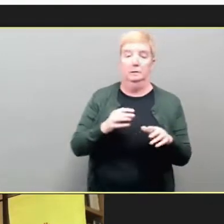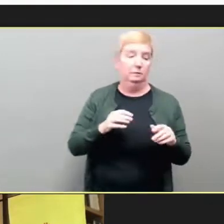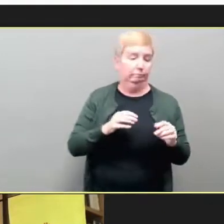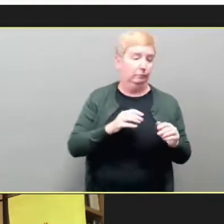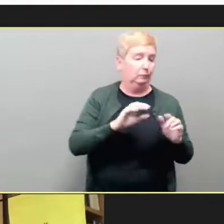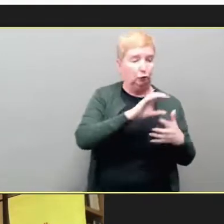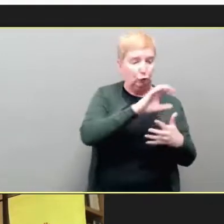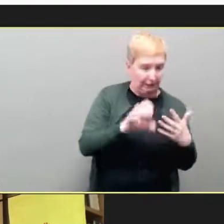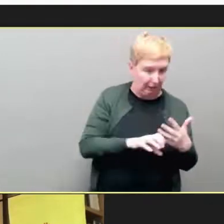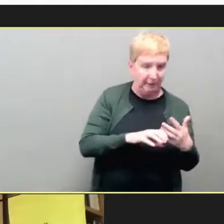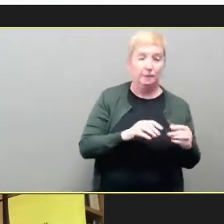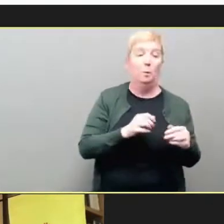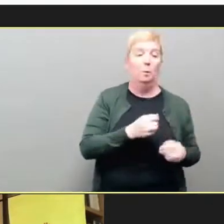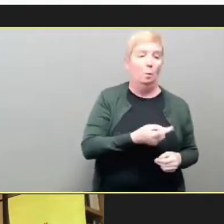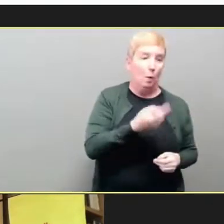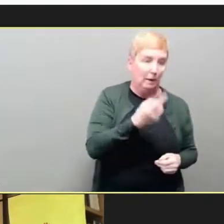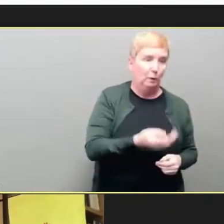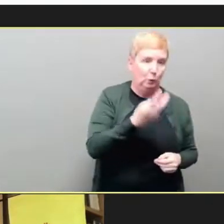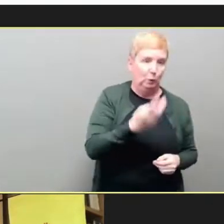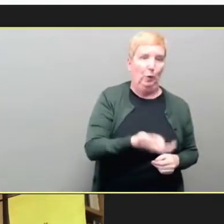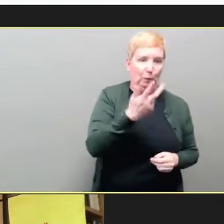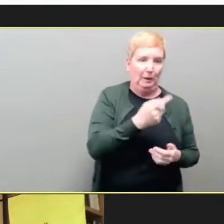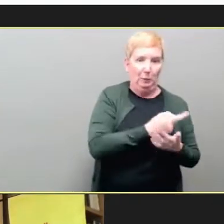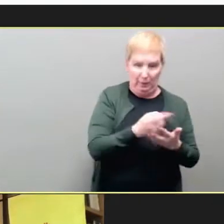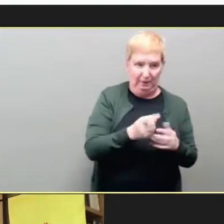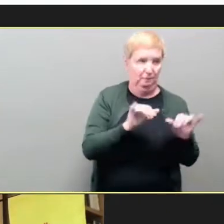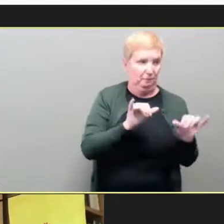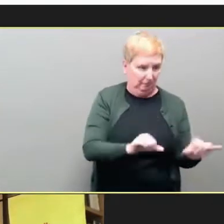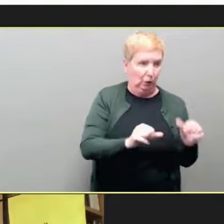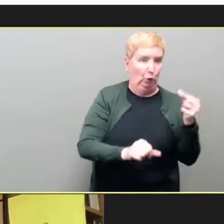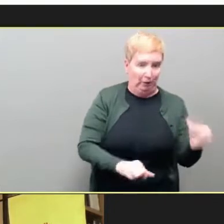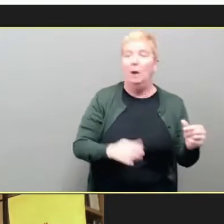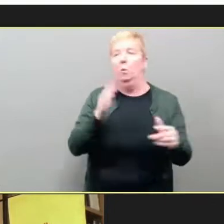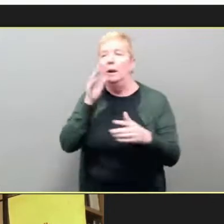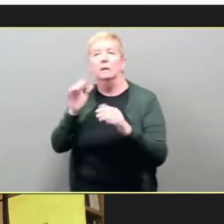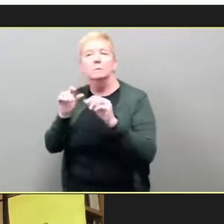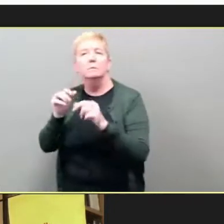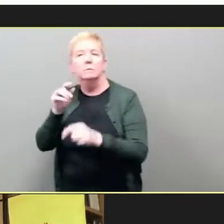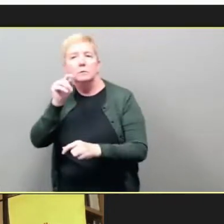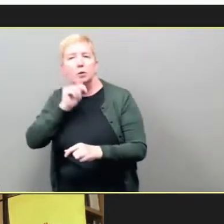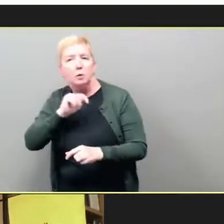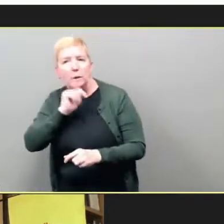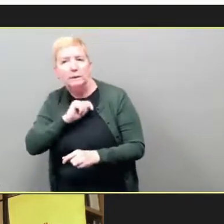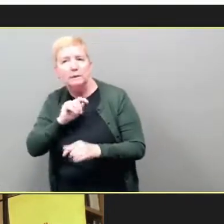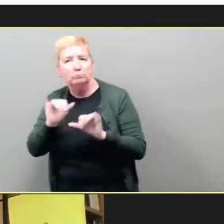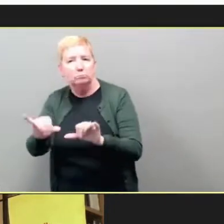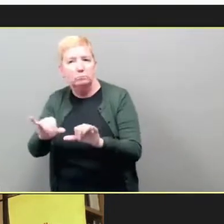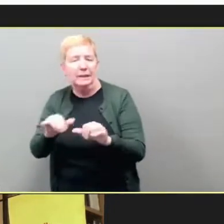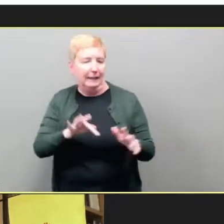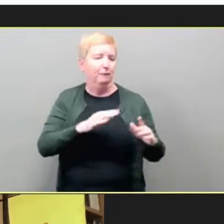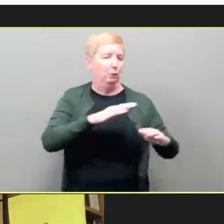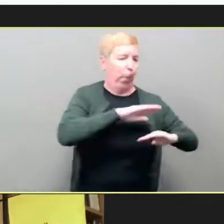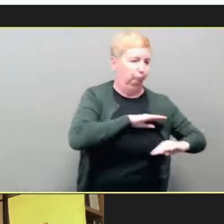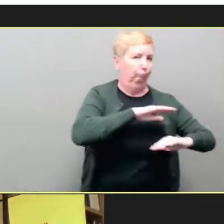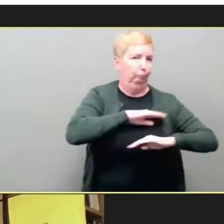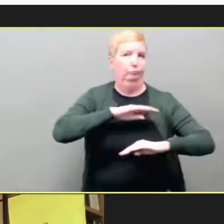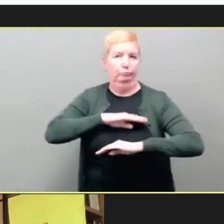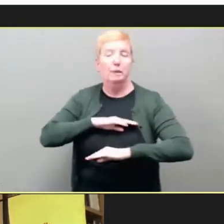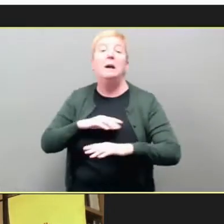consecutive periods. So, but it is possible if somebody met no Criteria,